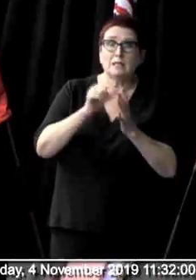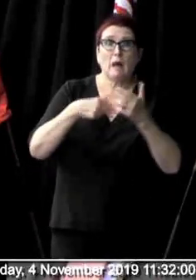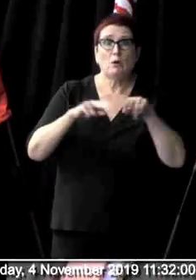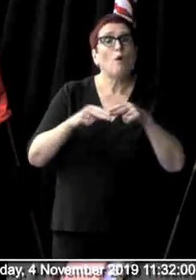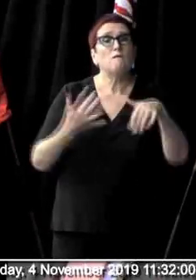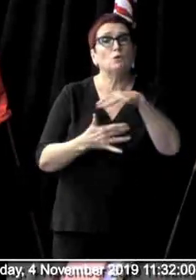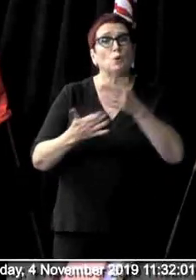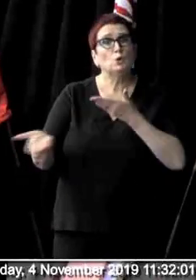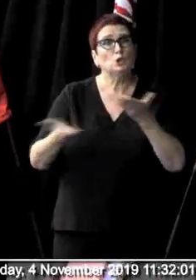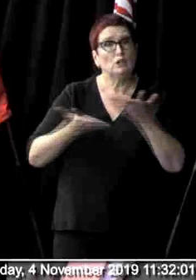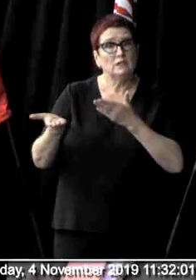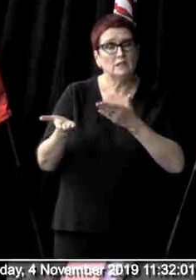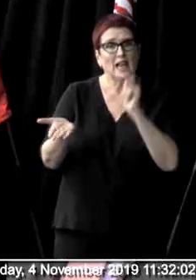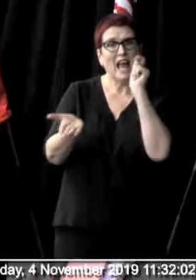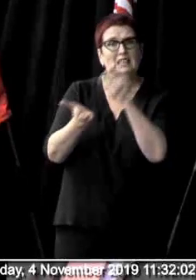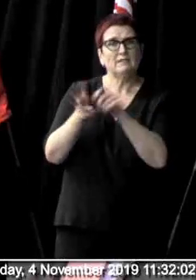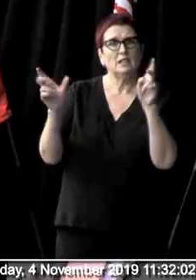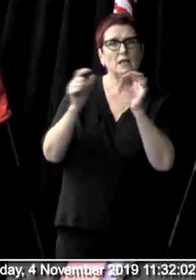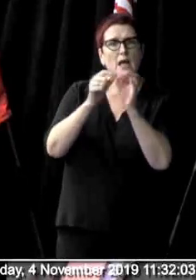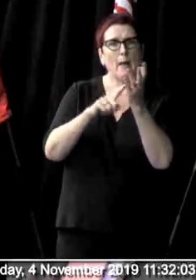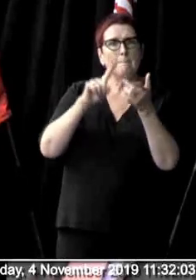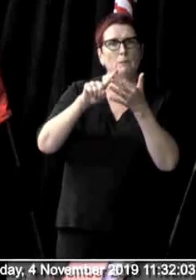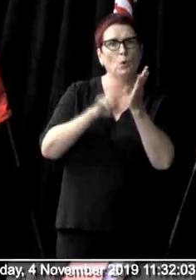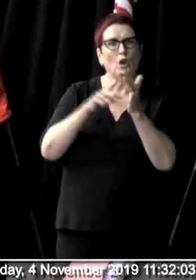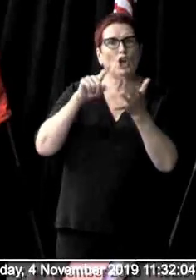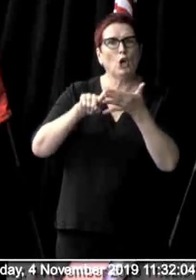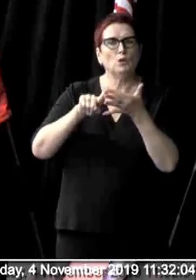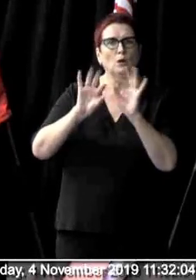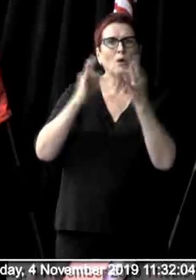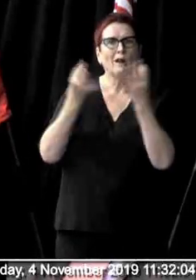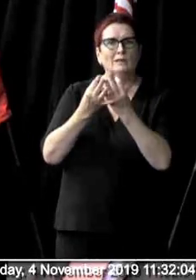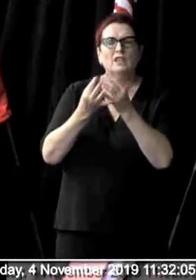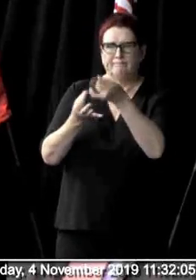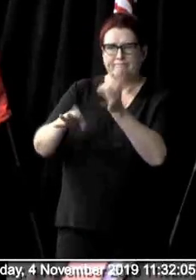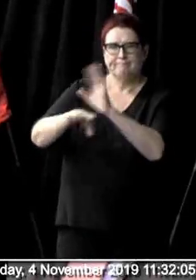has funded Blue Knot Foundation to establish a specialist counselling support